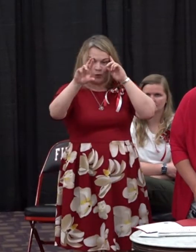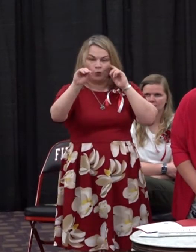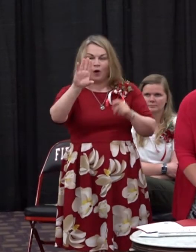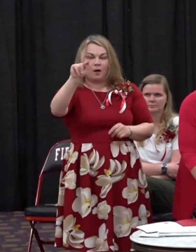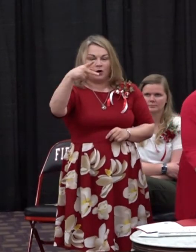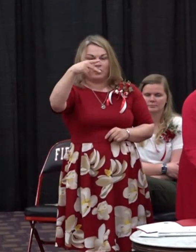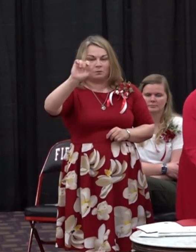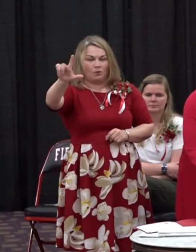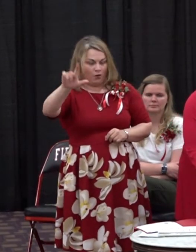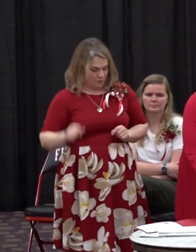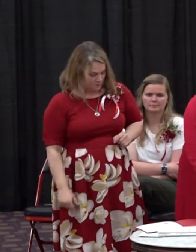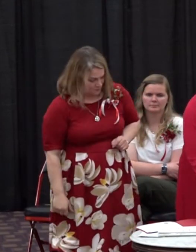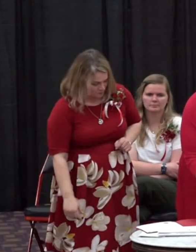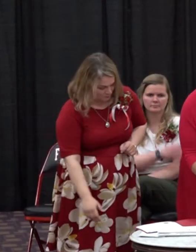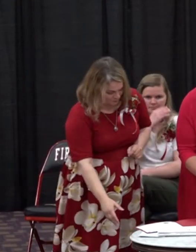Our next student is Robert Paul.